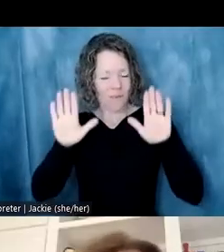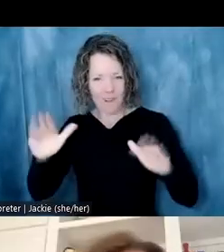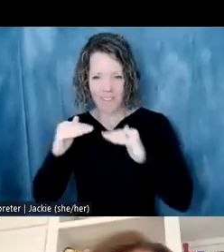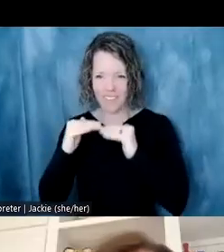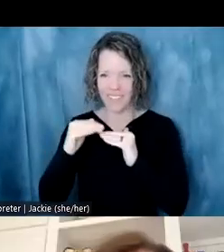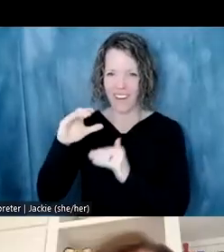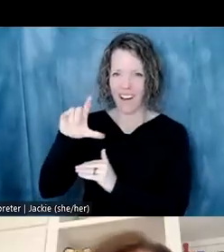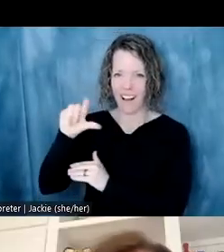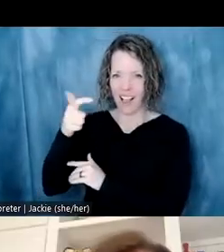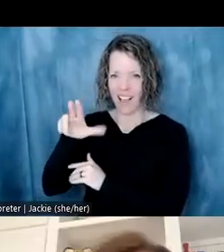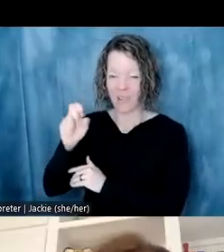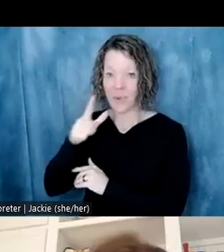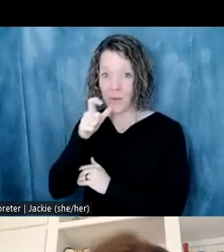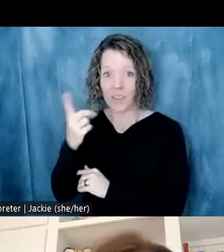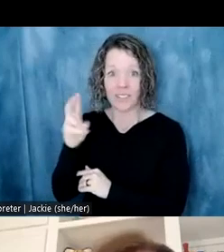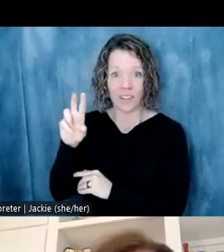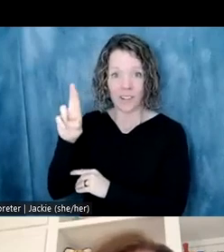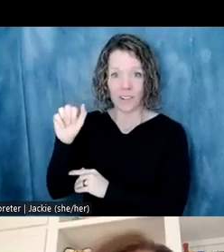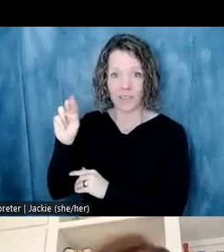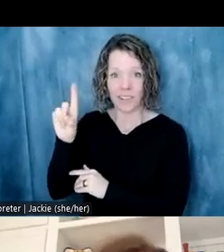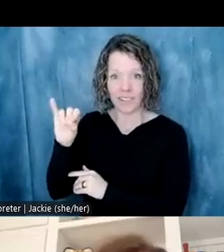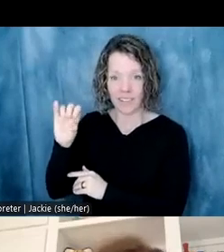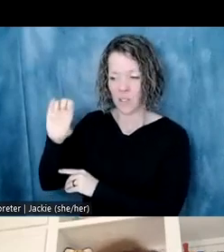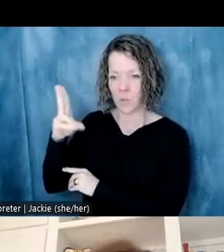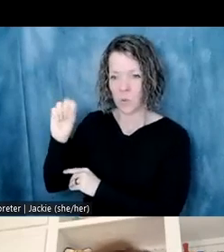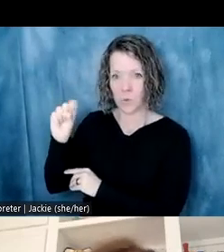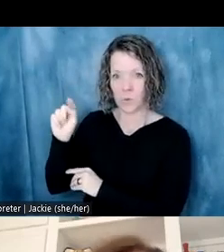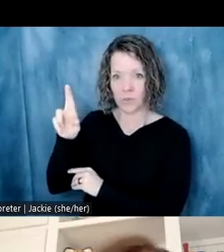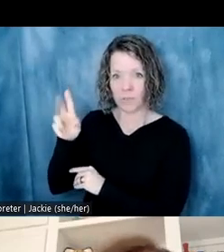Dr. Randi Schuster, Director of School-Based Research and